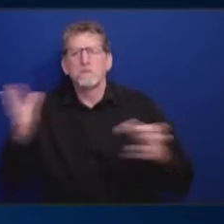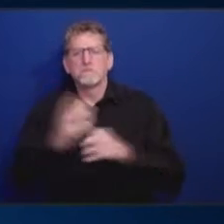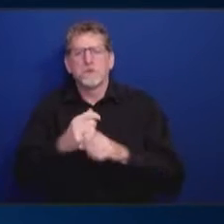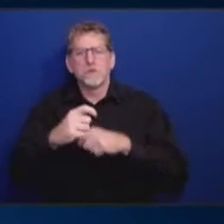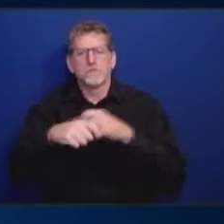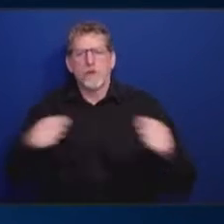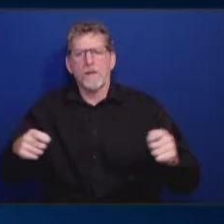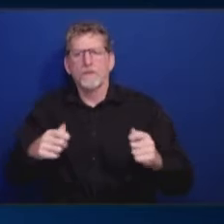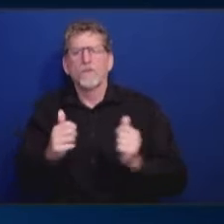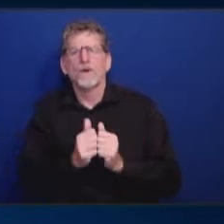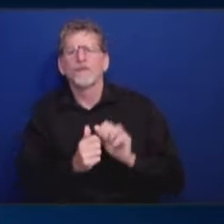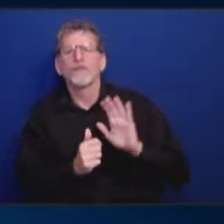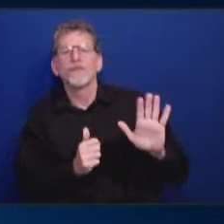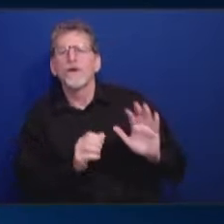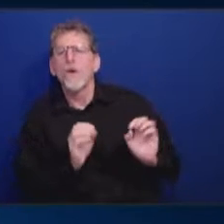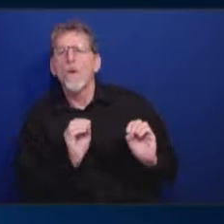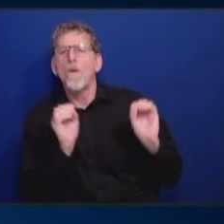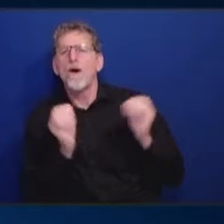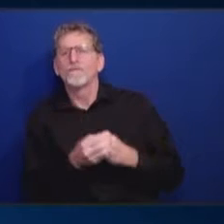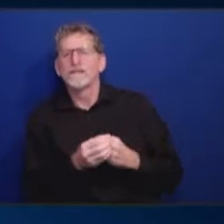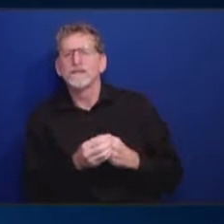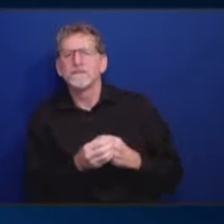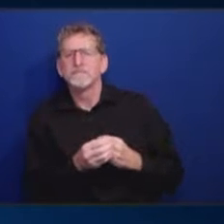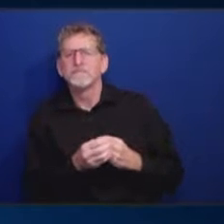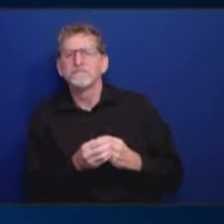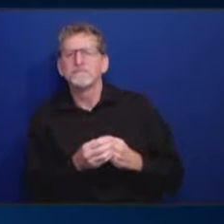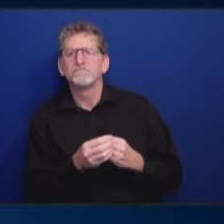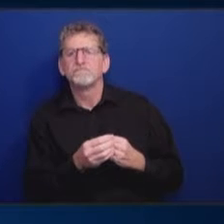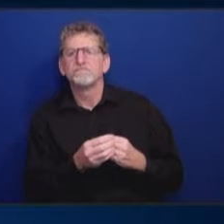to come over and help start up, and the solution space that we have.